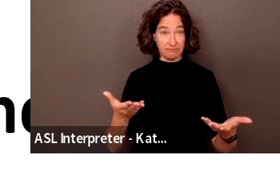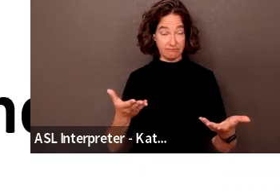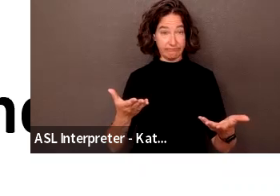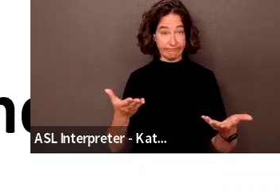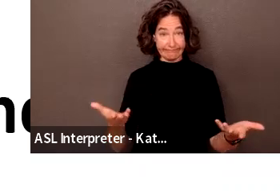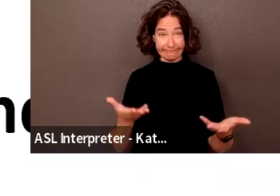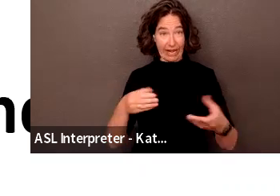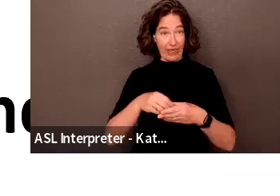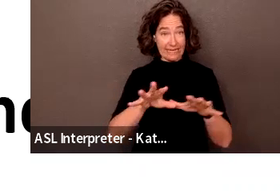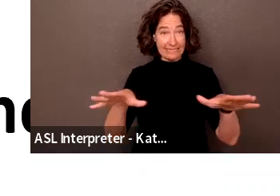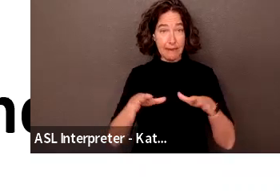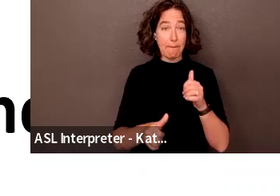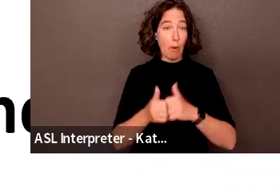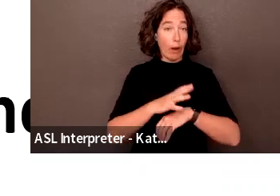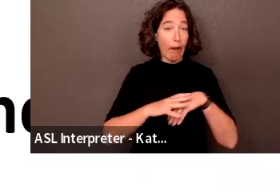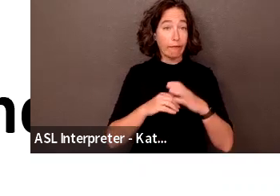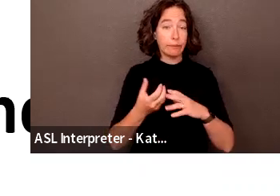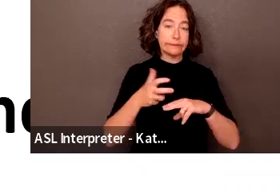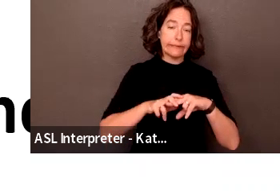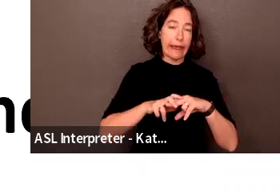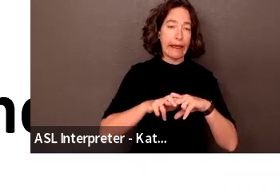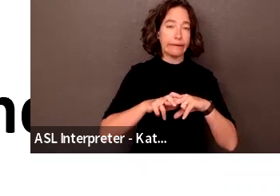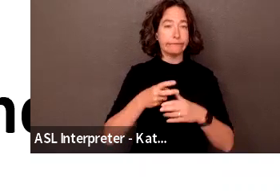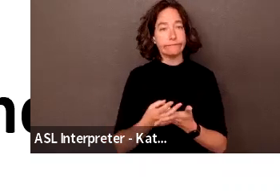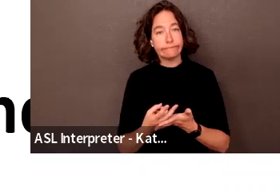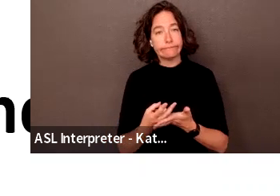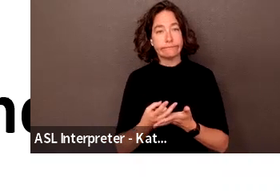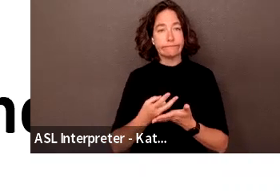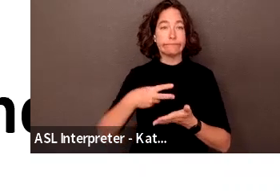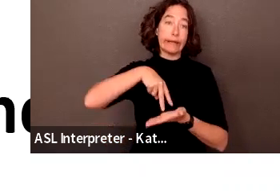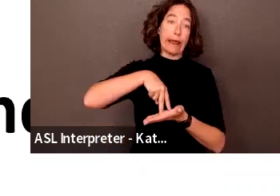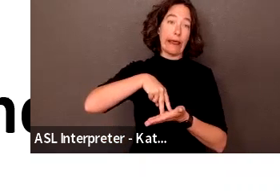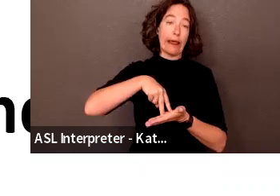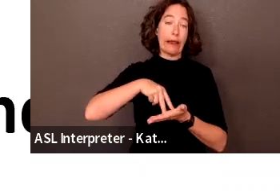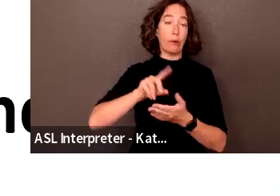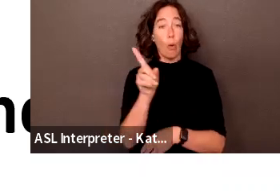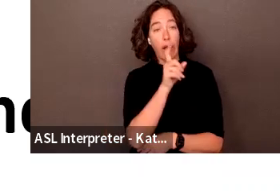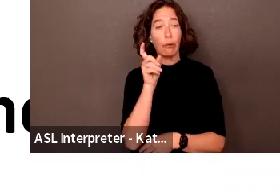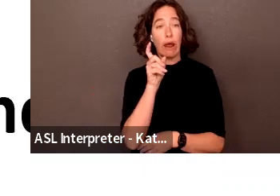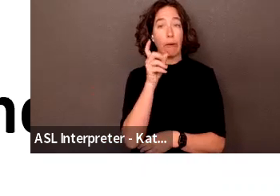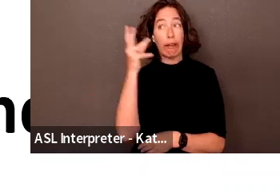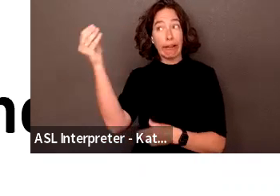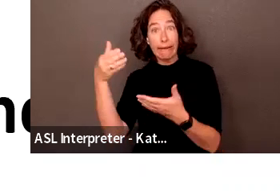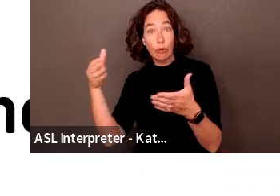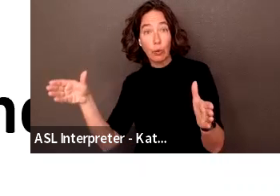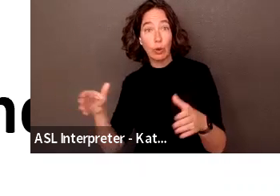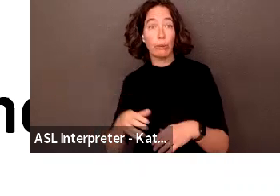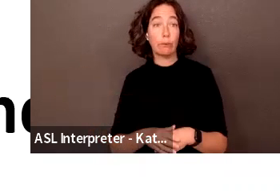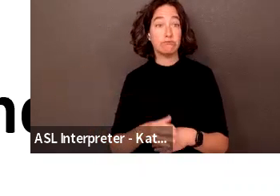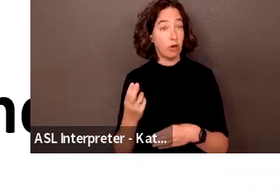here, right now. So again, practicing inclusive -- inclusion is worth the time it takes even if it delays other objectives.